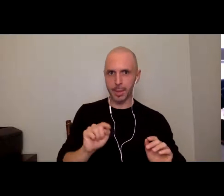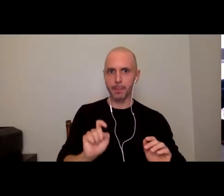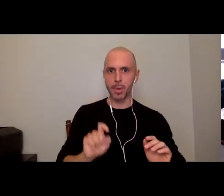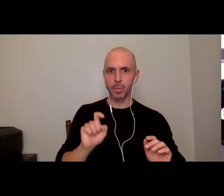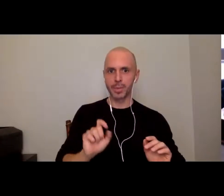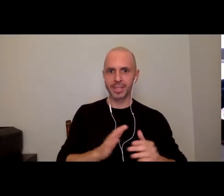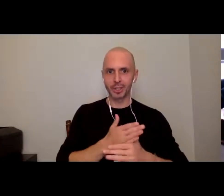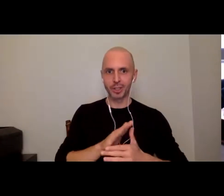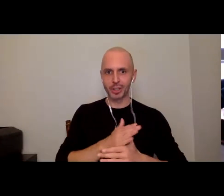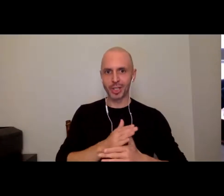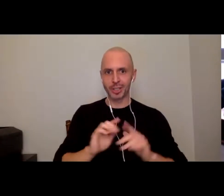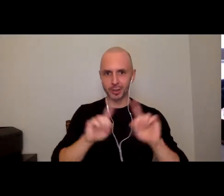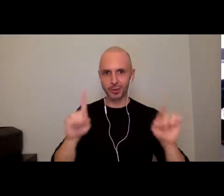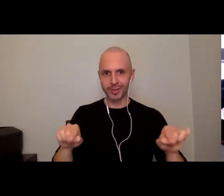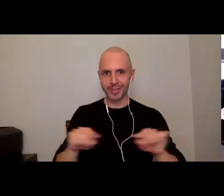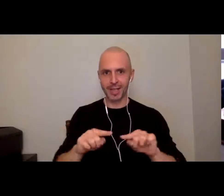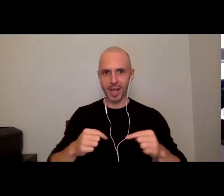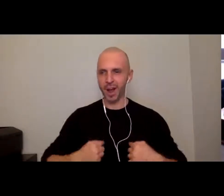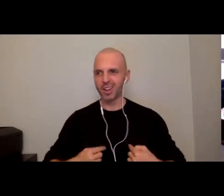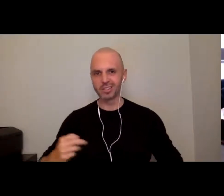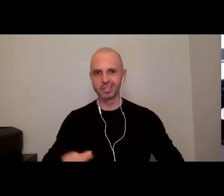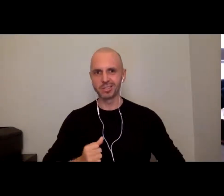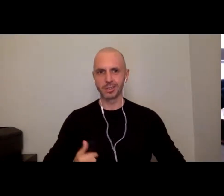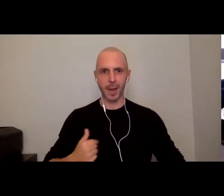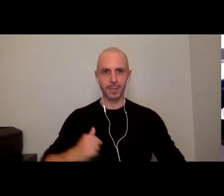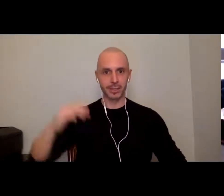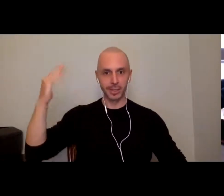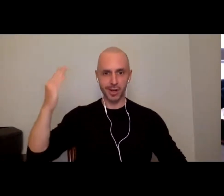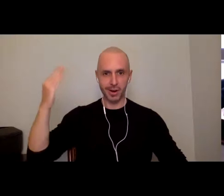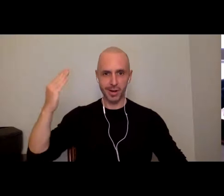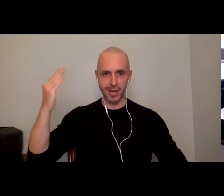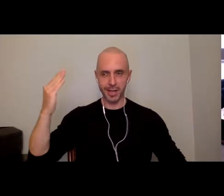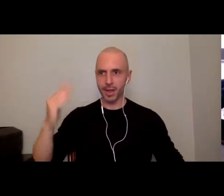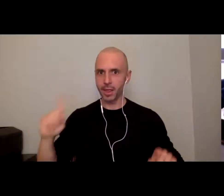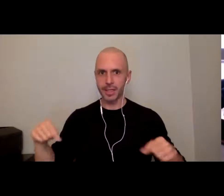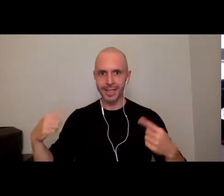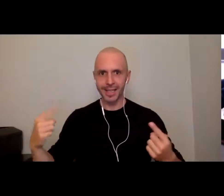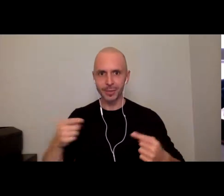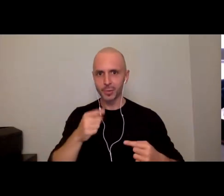been talking all the time you can't see it it's okay i need to go back i gotta get out of this,